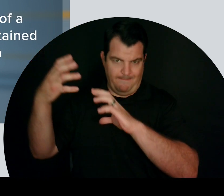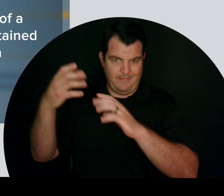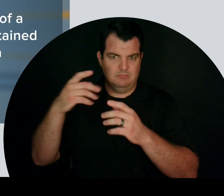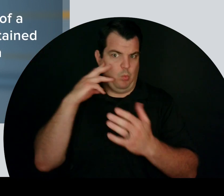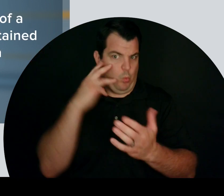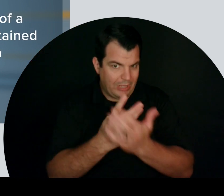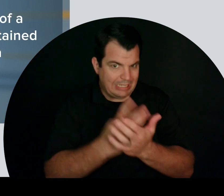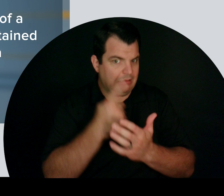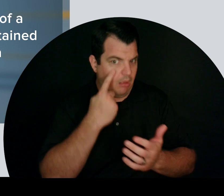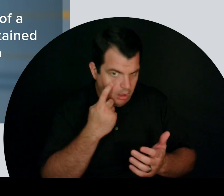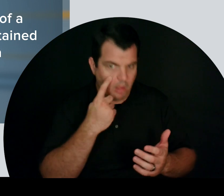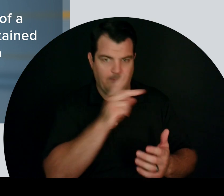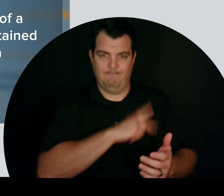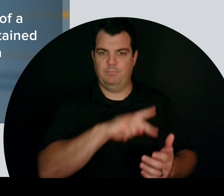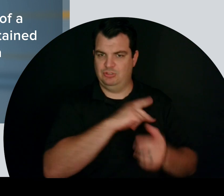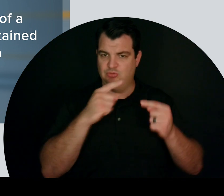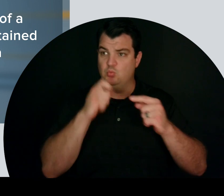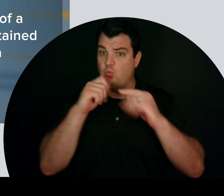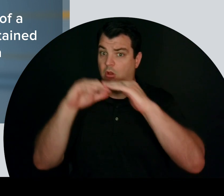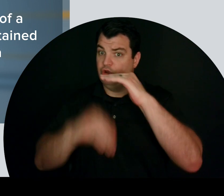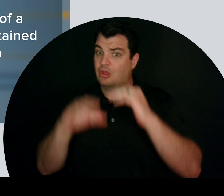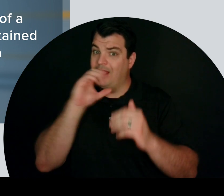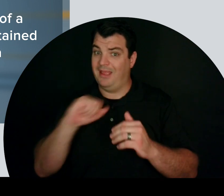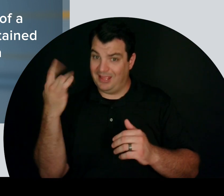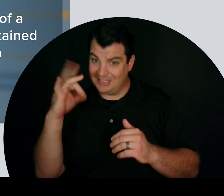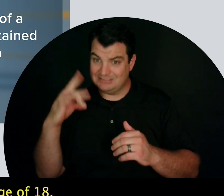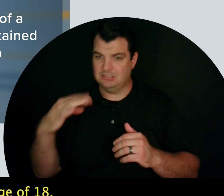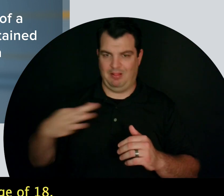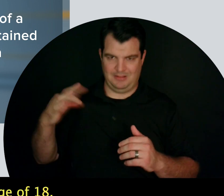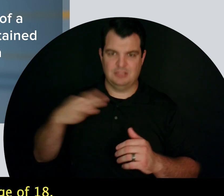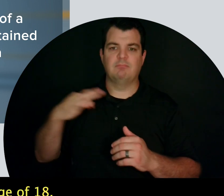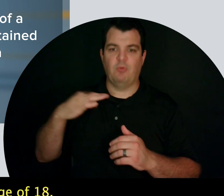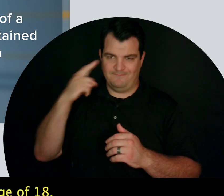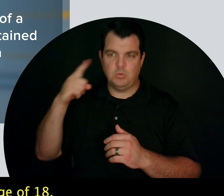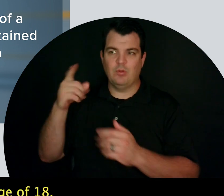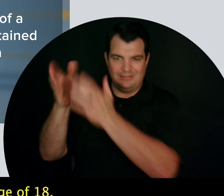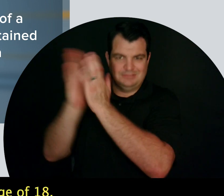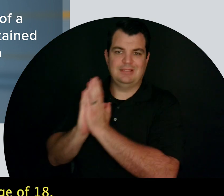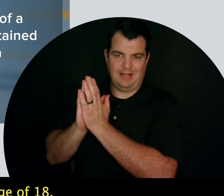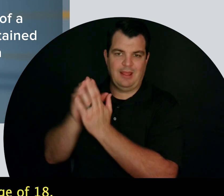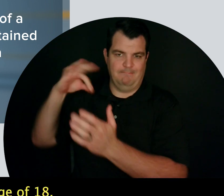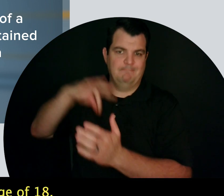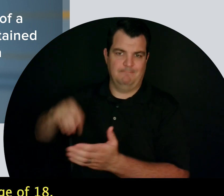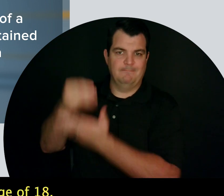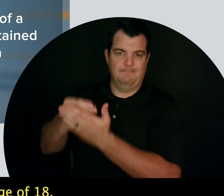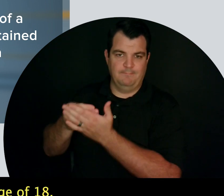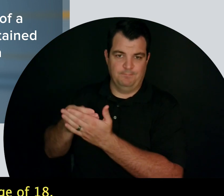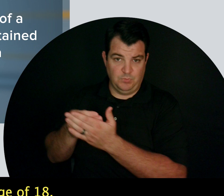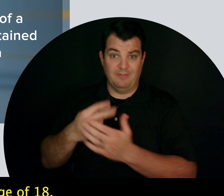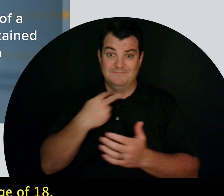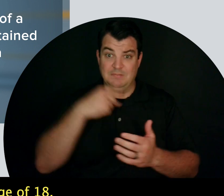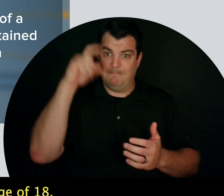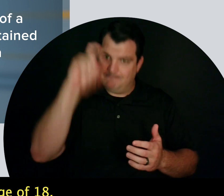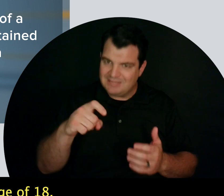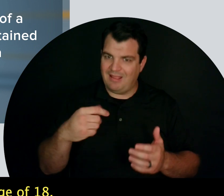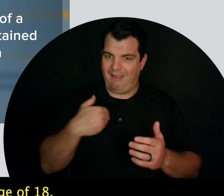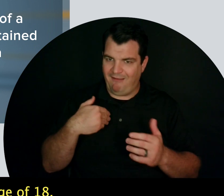of crime or witness to a personal injury crime who is under the age of 18. To be eligible for this claim benefit,